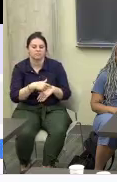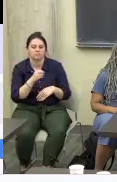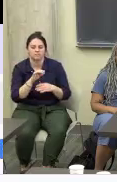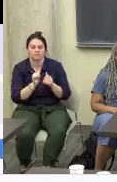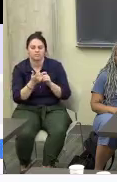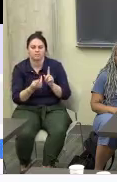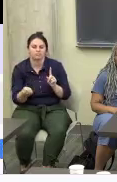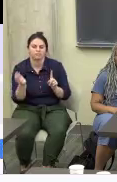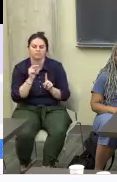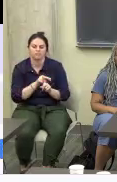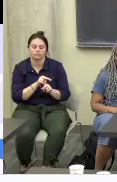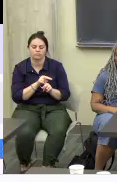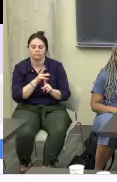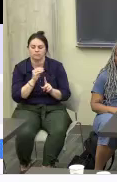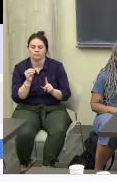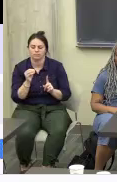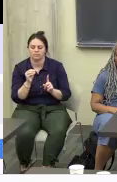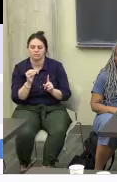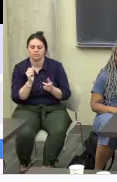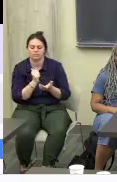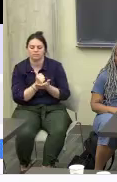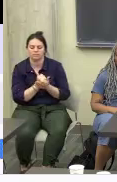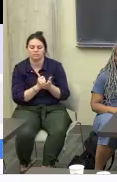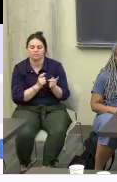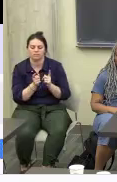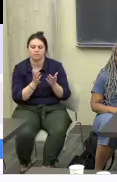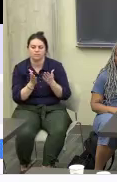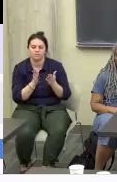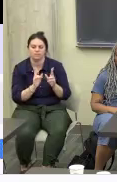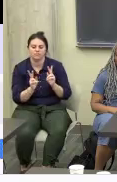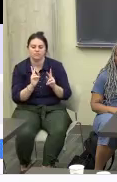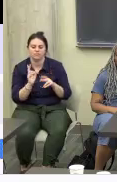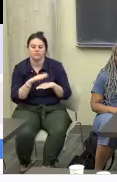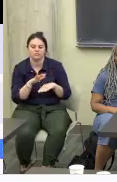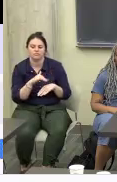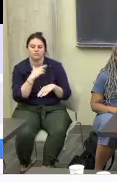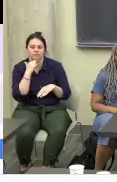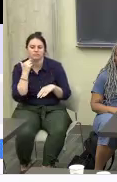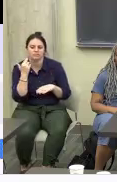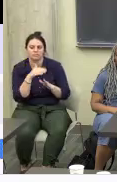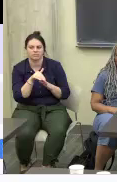perspectives in and kind of help serve people who are kind of on that line of moving towards maybe